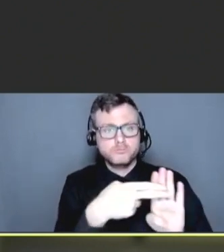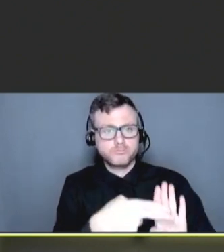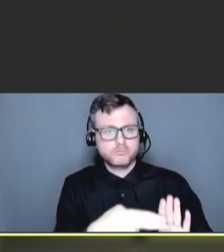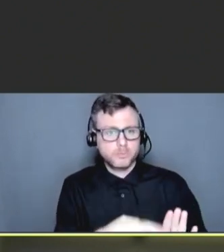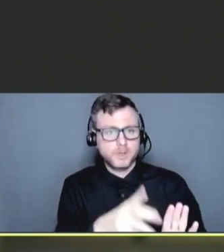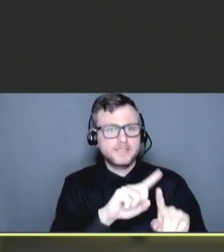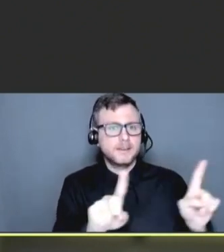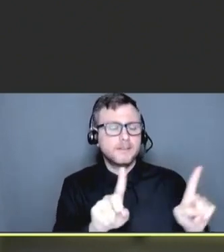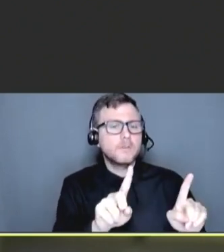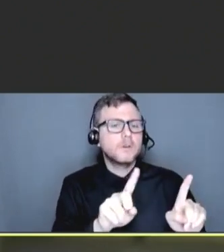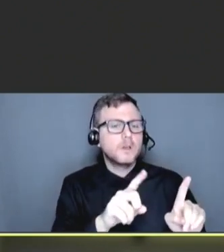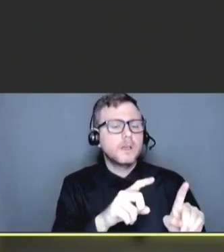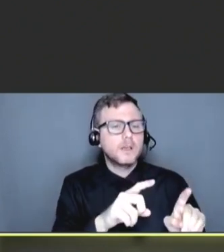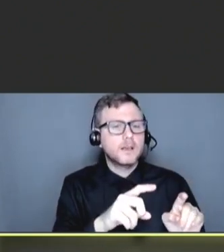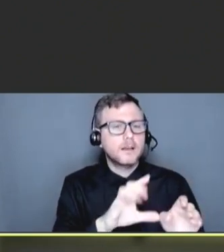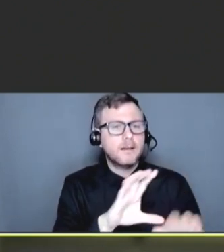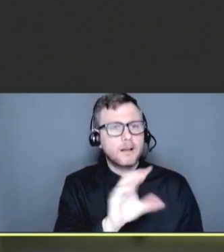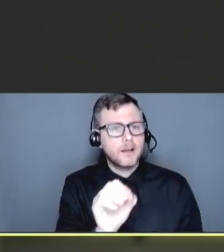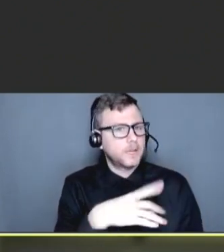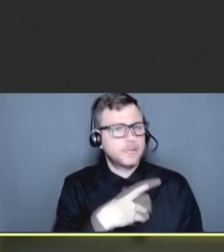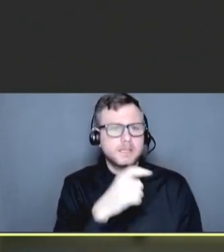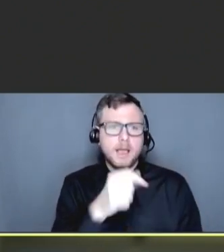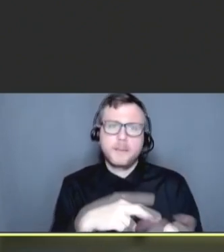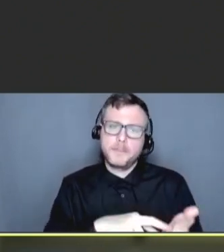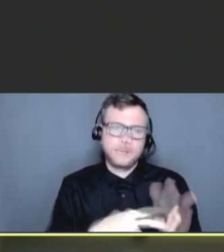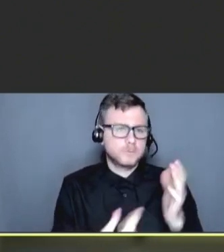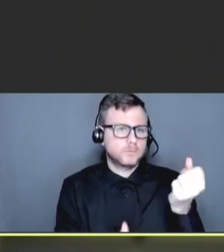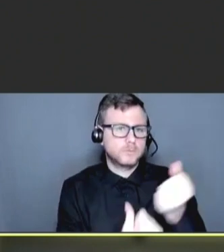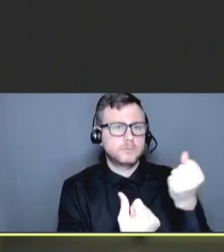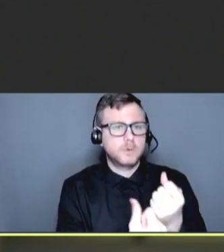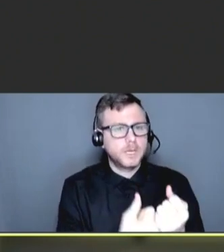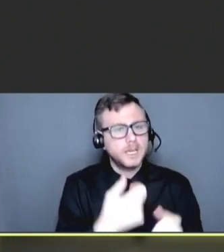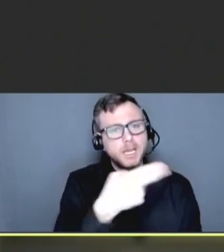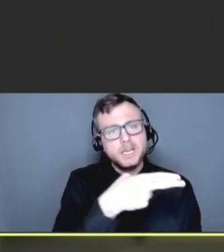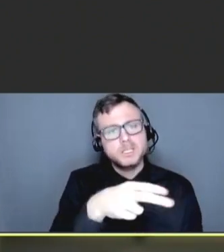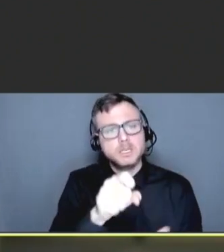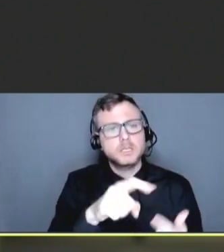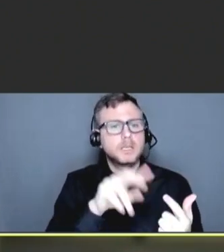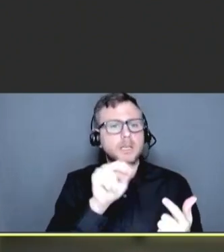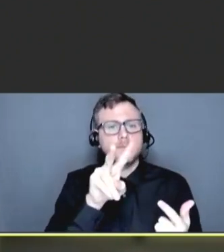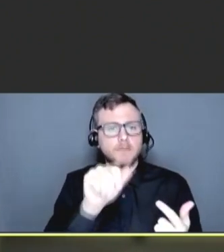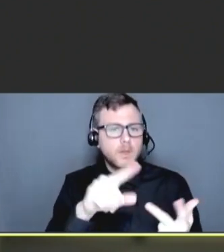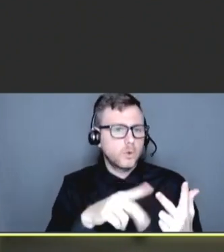endorsement or recommendation by the U.S. government, HHS, or NVAC. So with that,